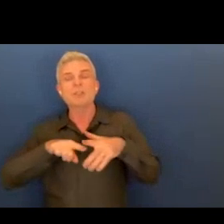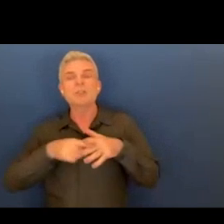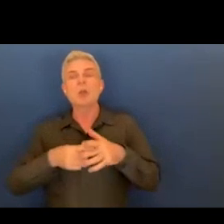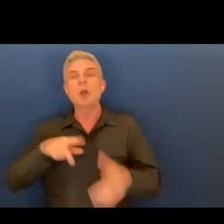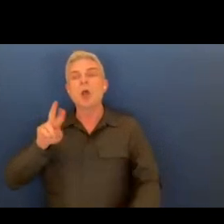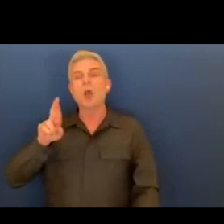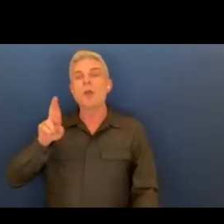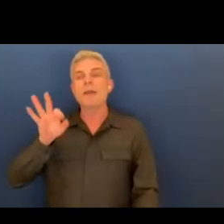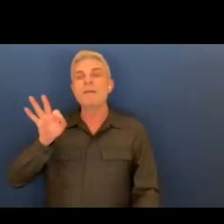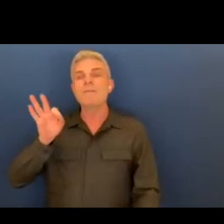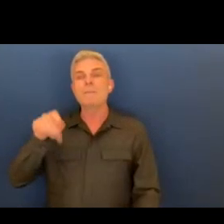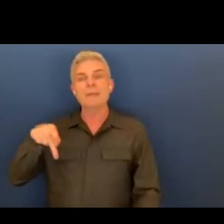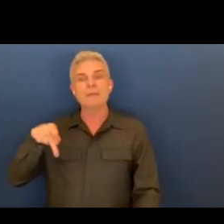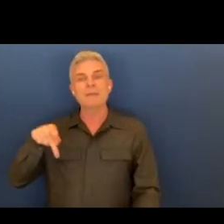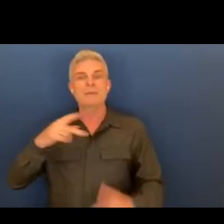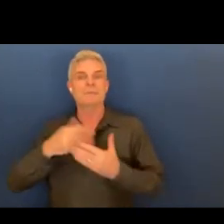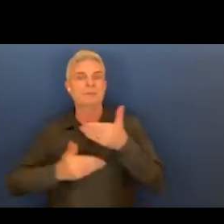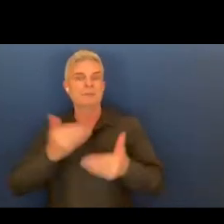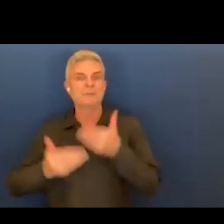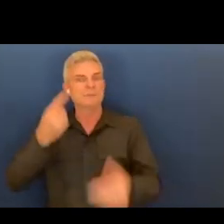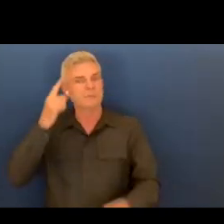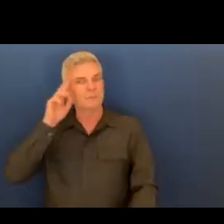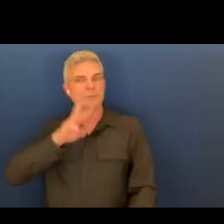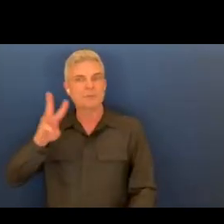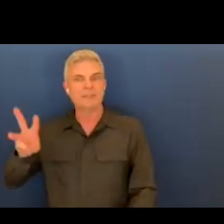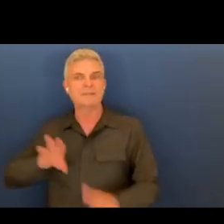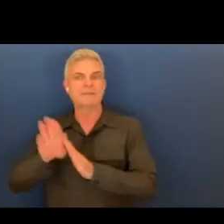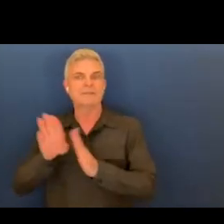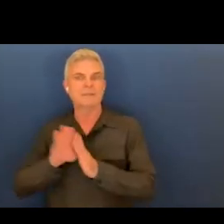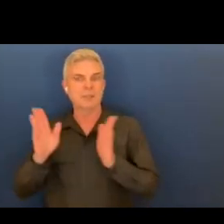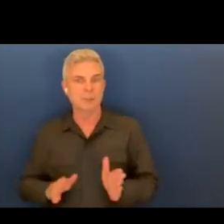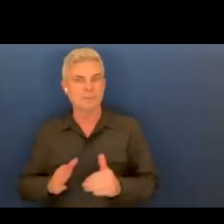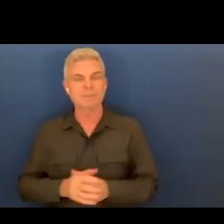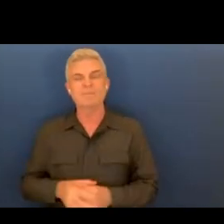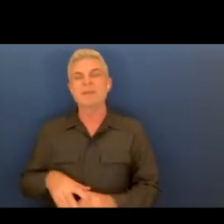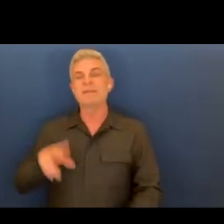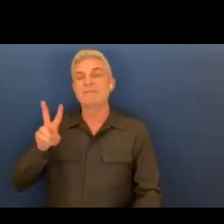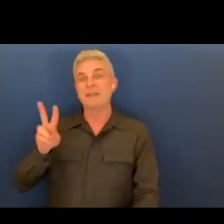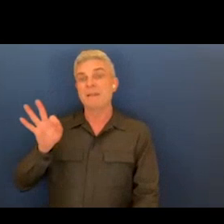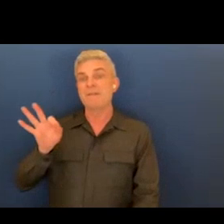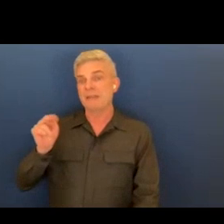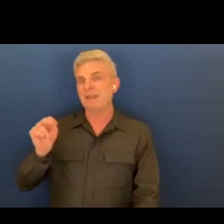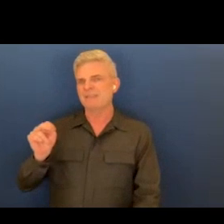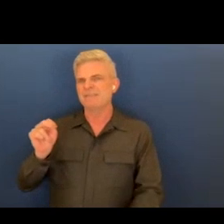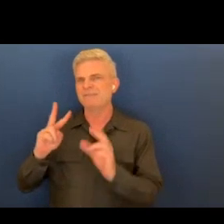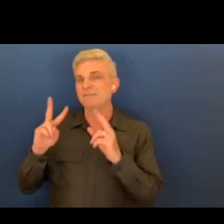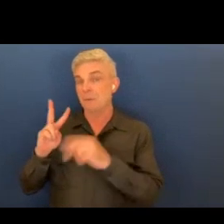to start an RFP process for a website developer. VFN—Vermont Family Network,